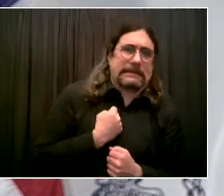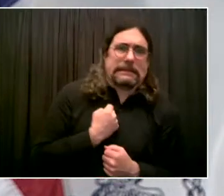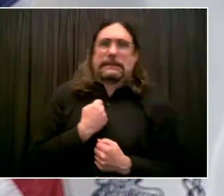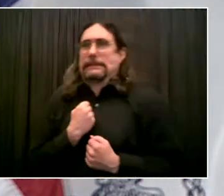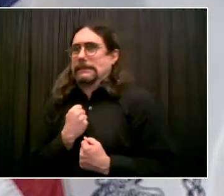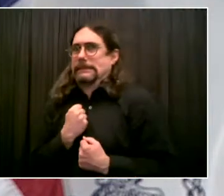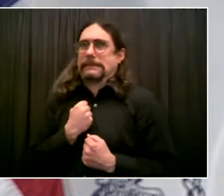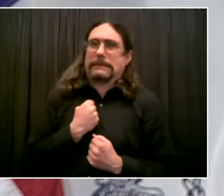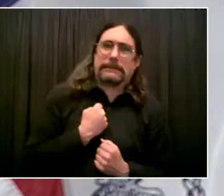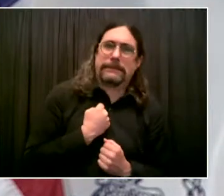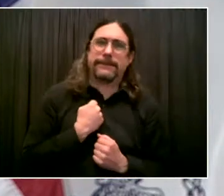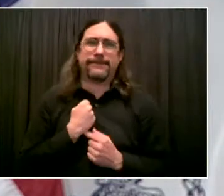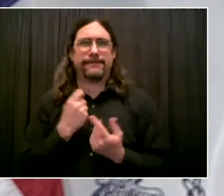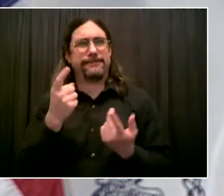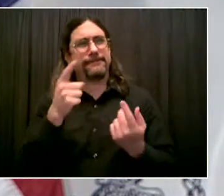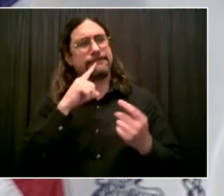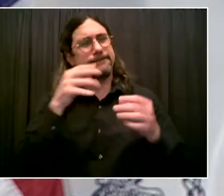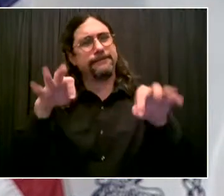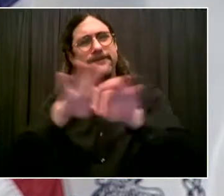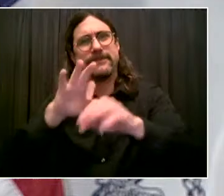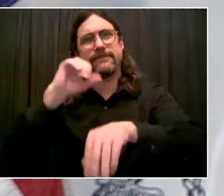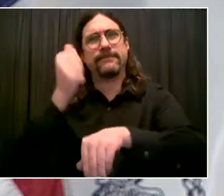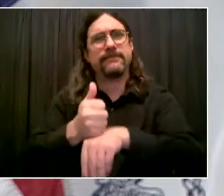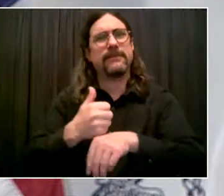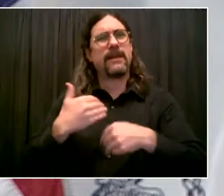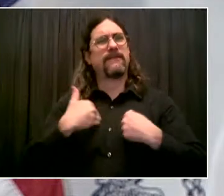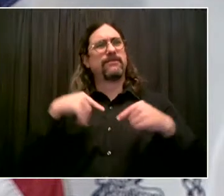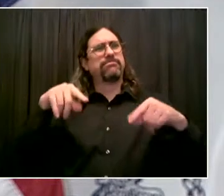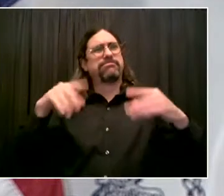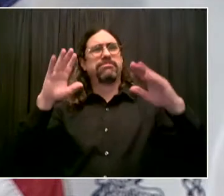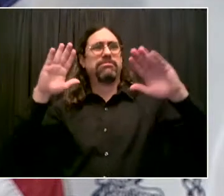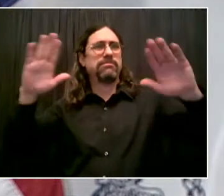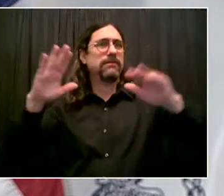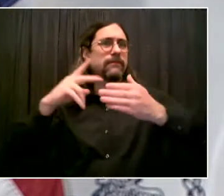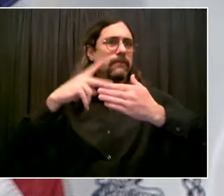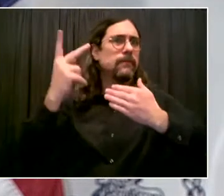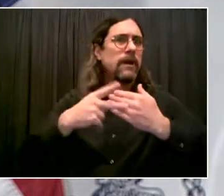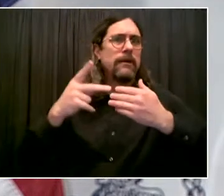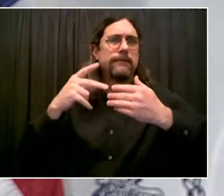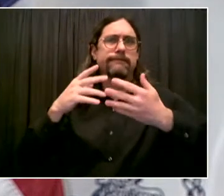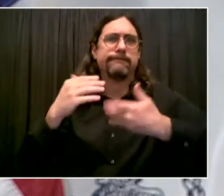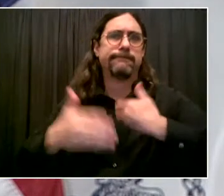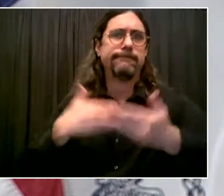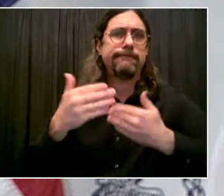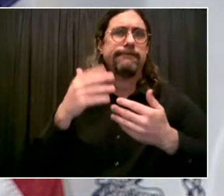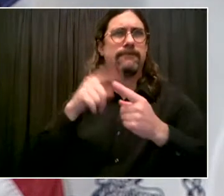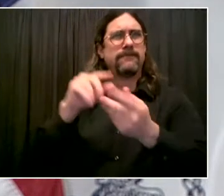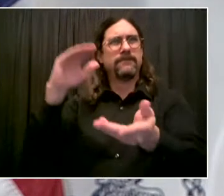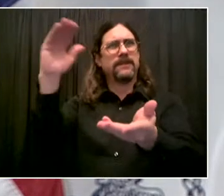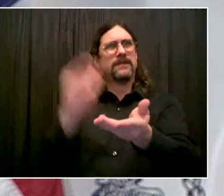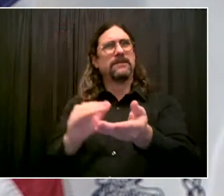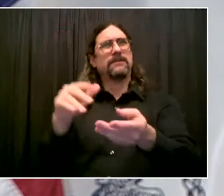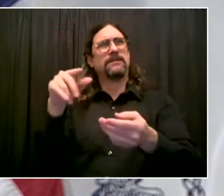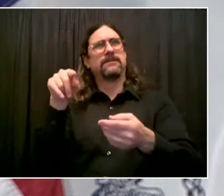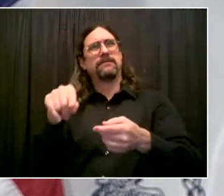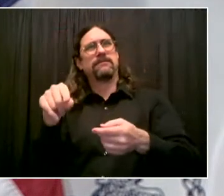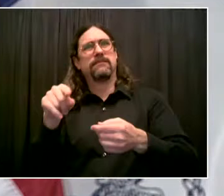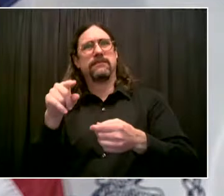TALKING ABOUT THEIR EXPERIENCES. . THANK YOU FOR STEPPING OUTSIDE TTE HBOX AND BE THE VOICE FOR THOSE OF US WHO ARE OFTEN DON'T